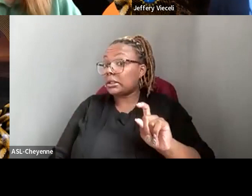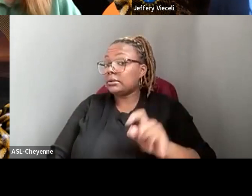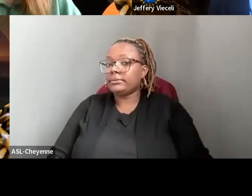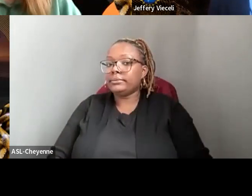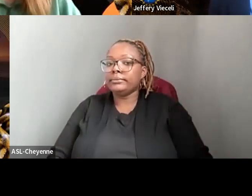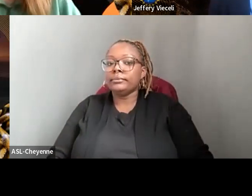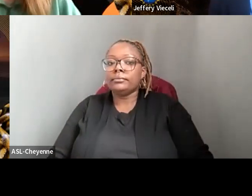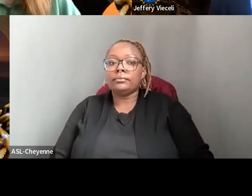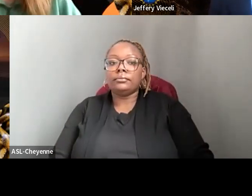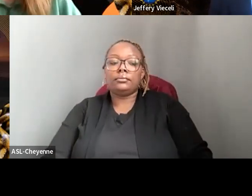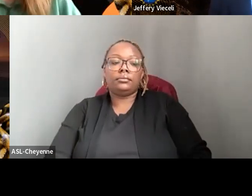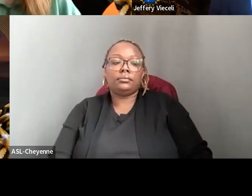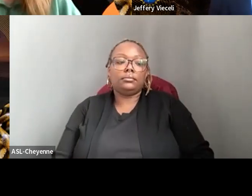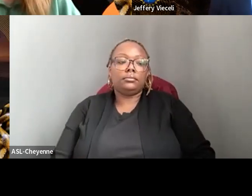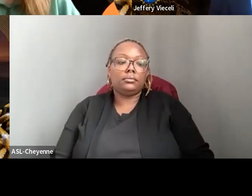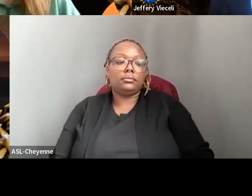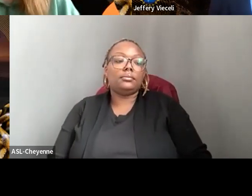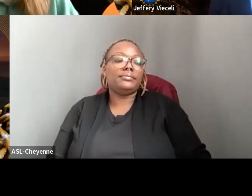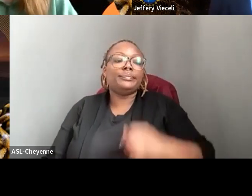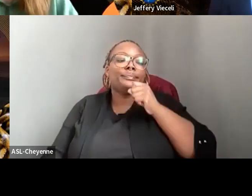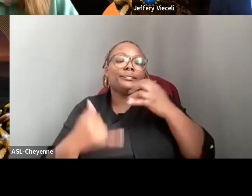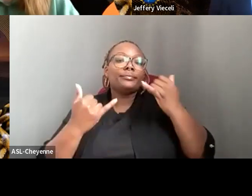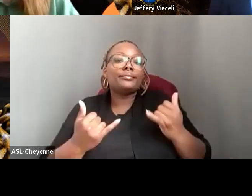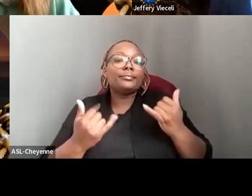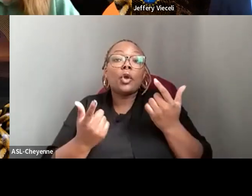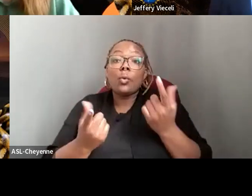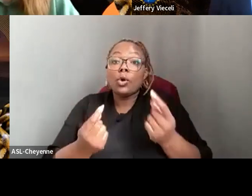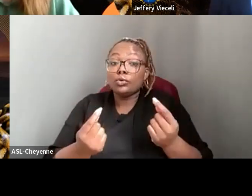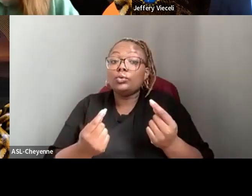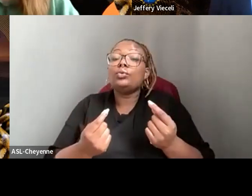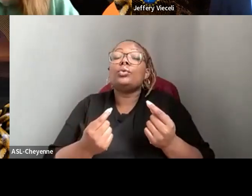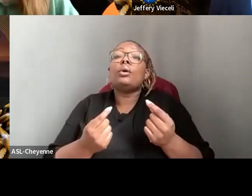Jeff Vieceli: Not currently. Basically, what you would want to do is if you needed to --